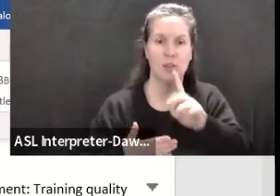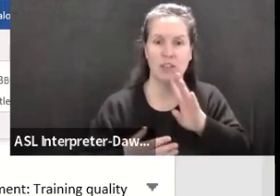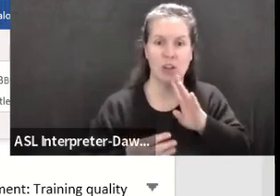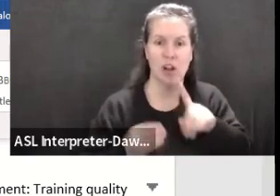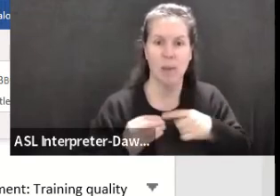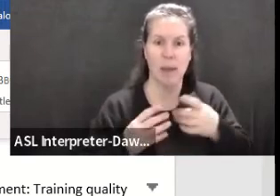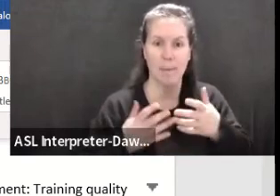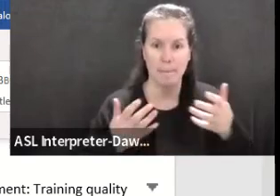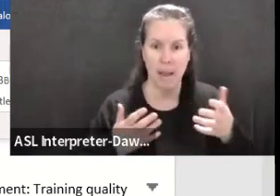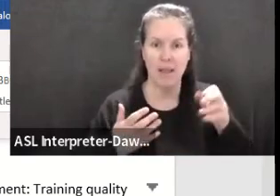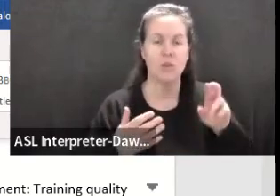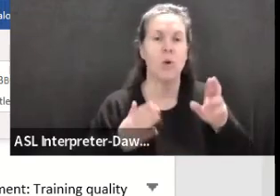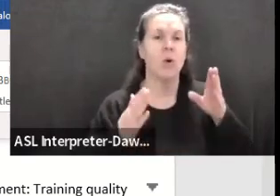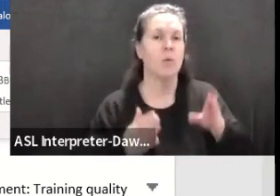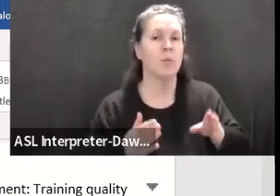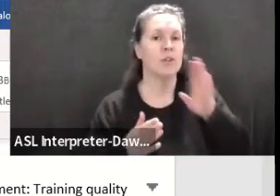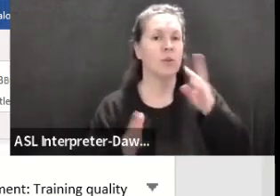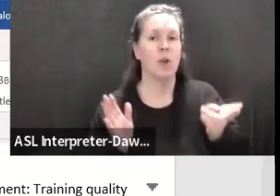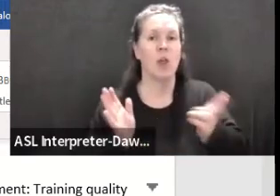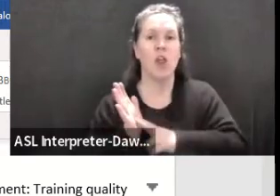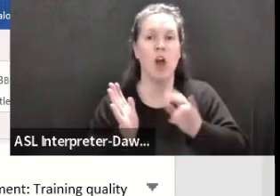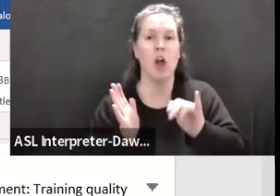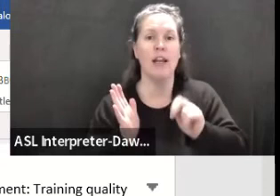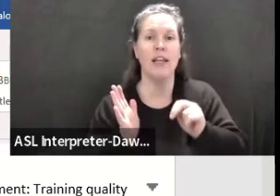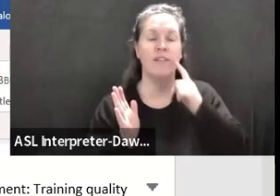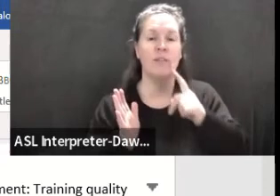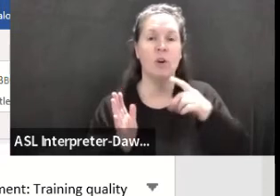or someone will just log in for credit, but they'll be on the phone."